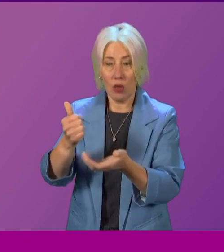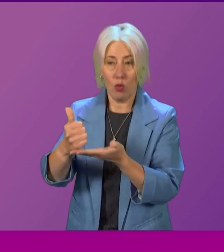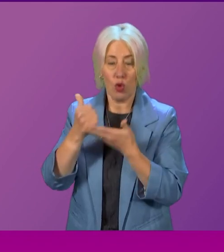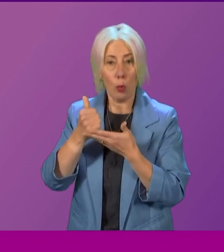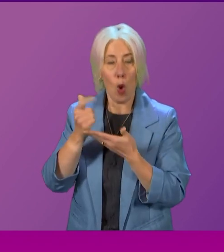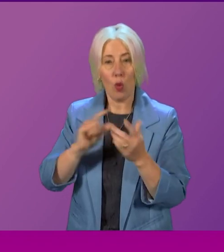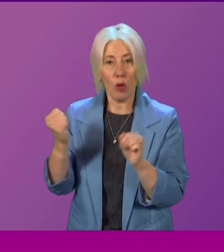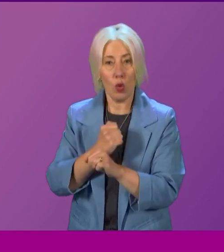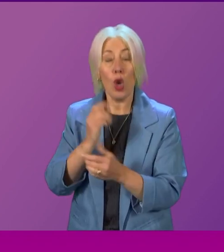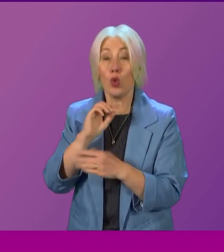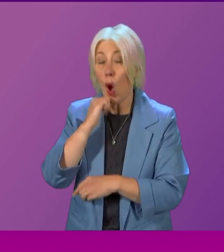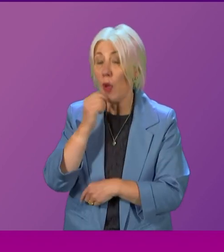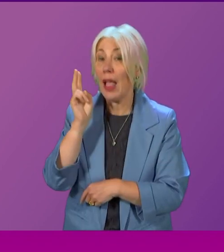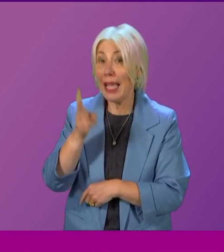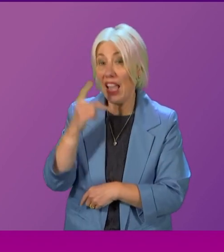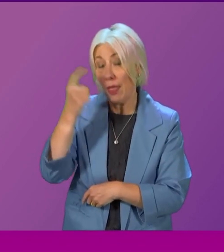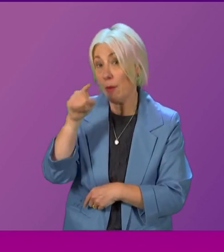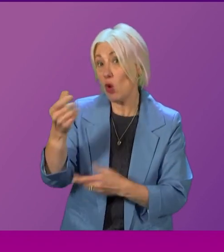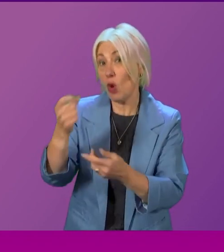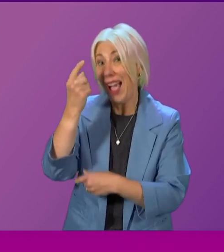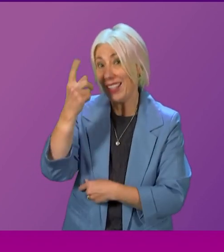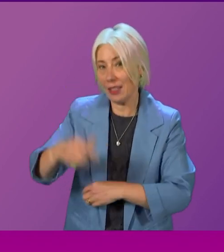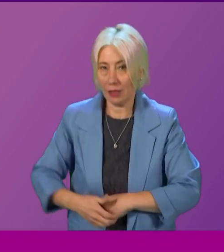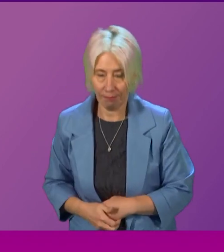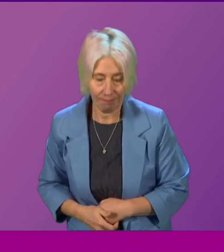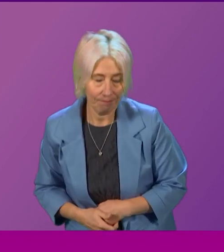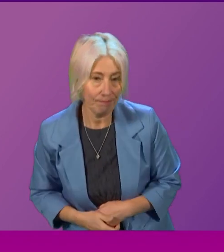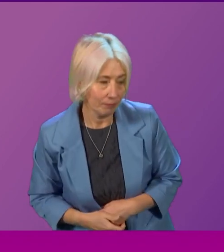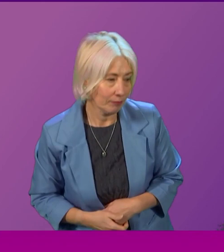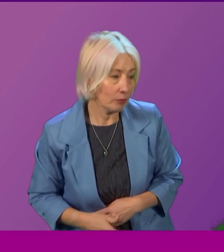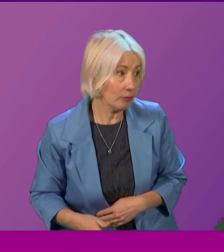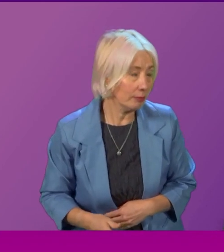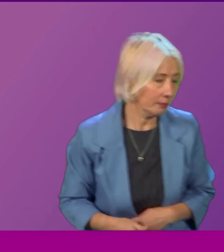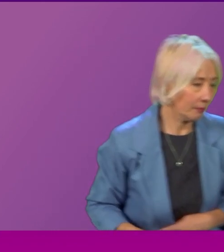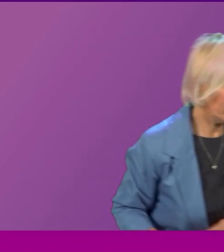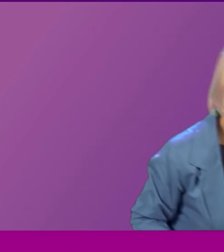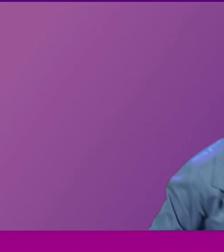look at that suggestion carefully.